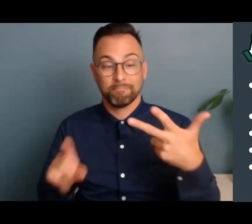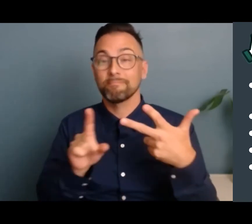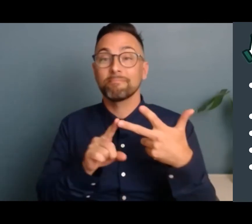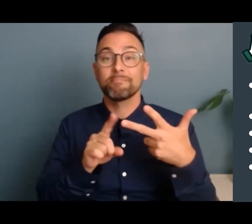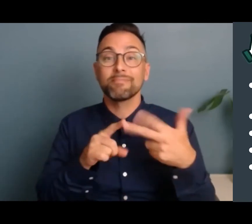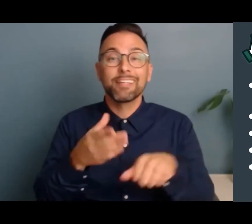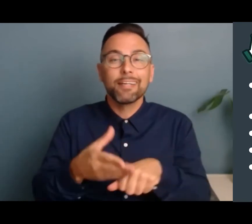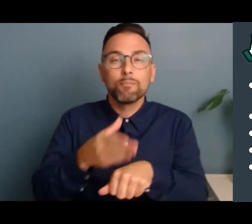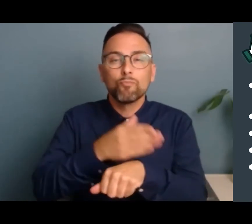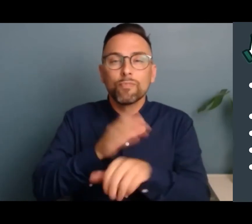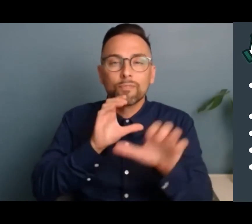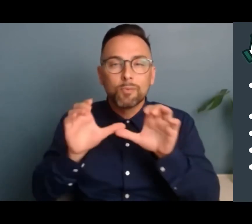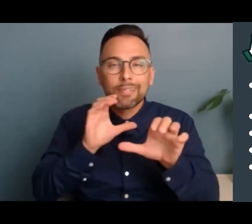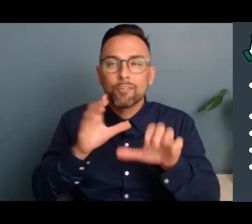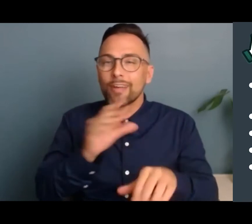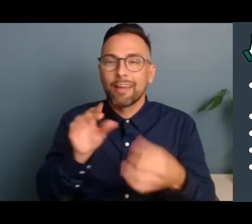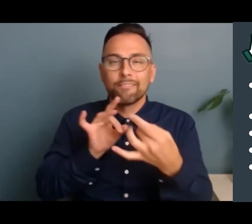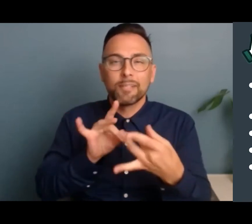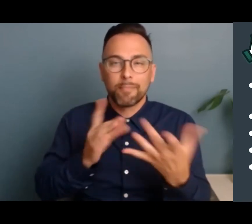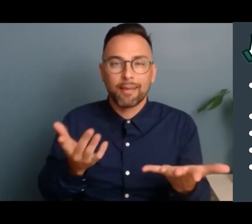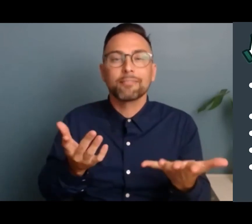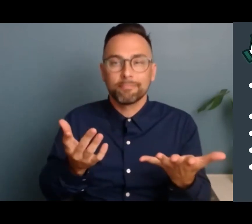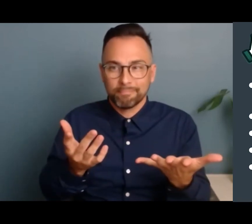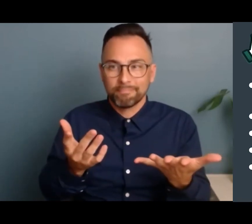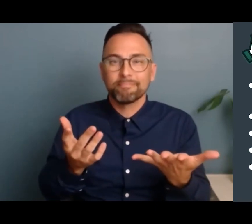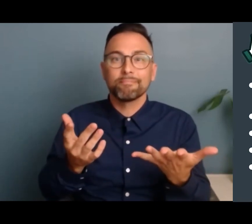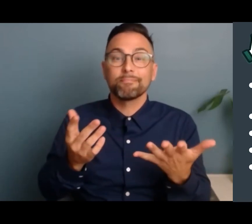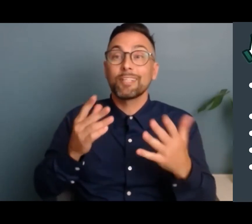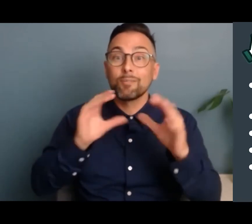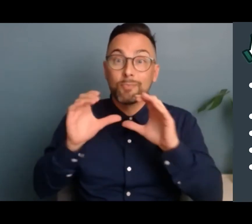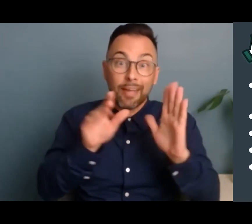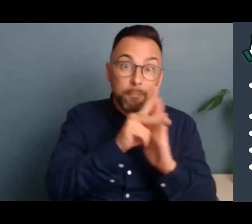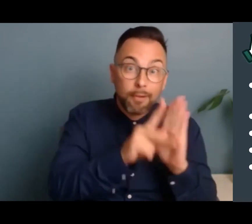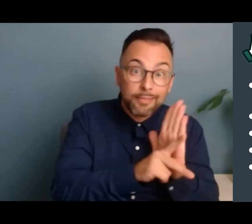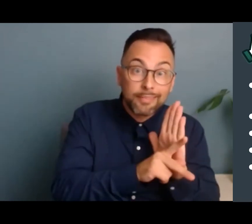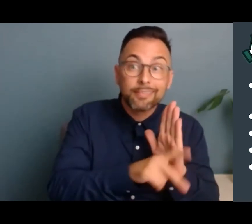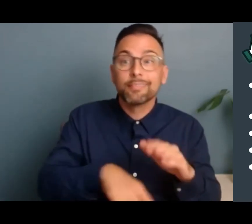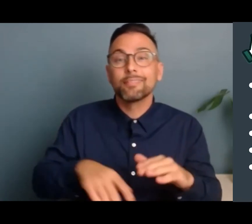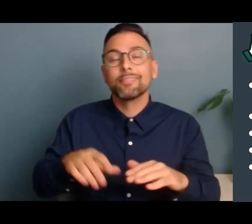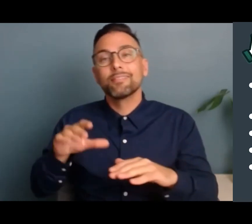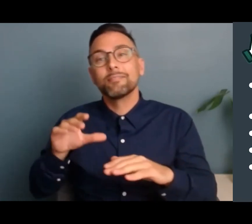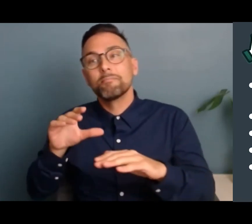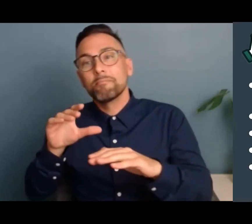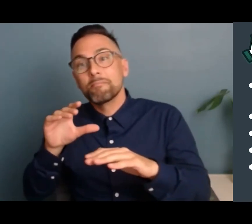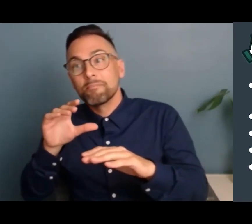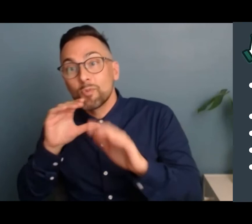Thirdly, improve communication and feedback. Communication policies, communication different--